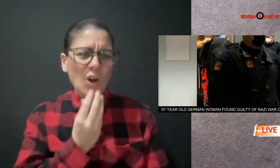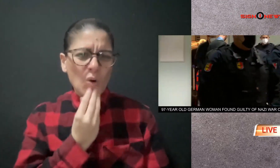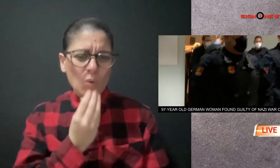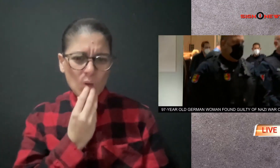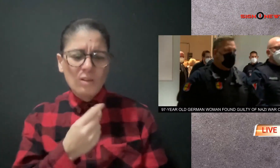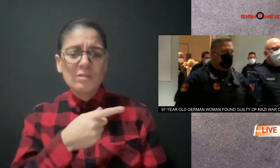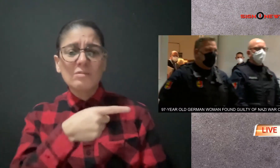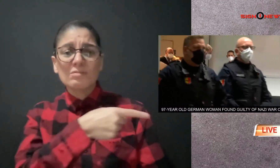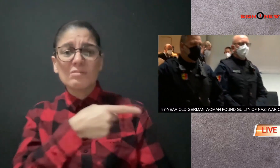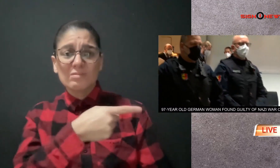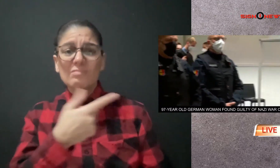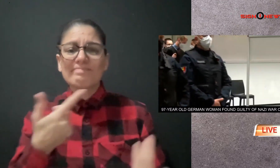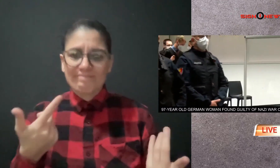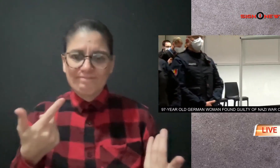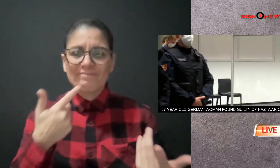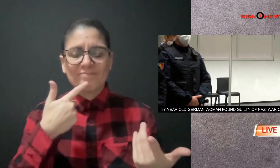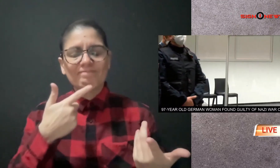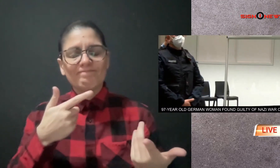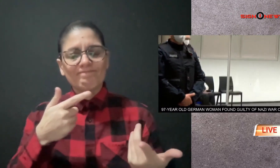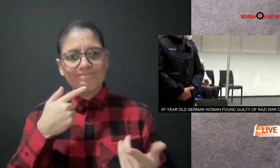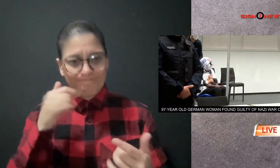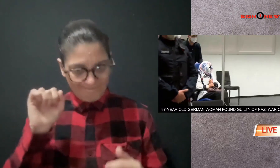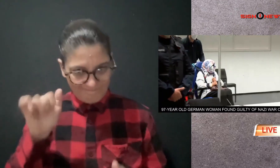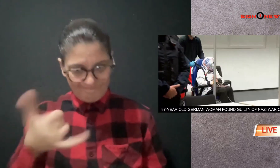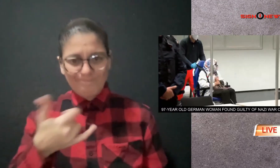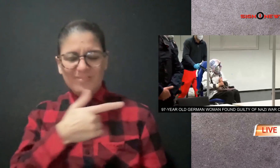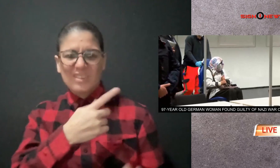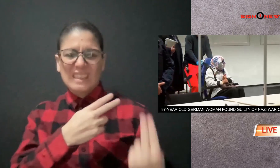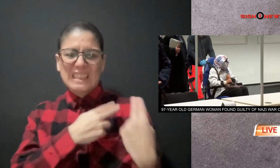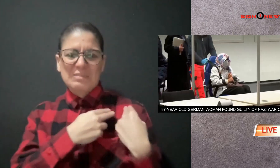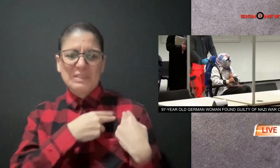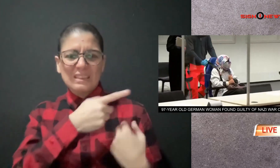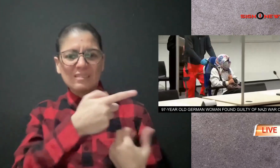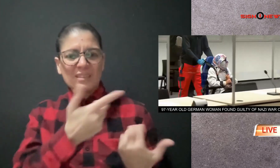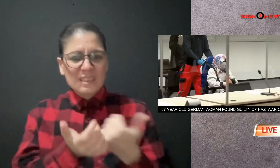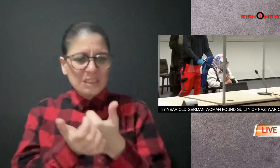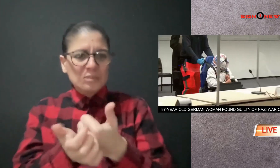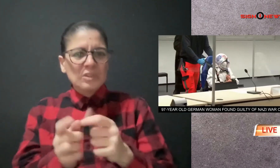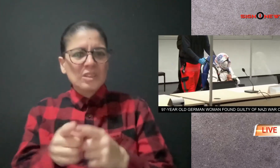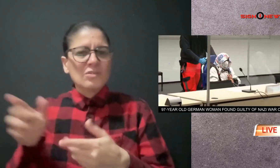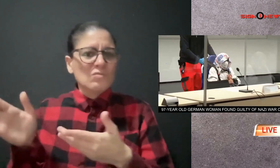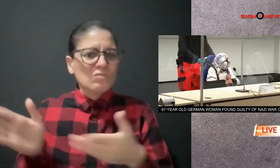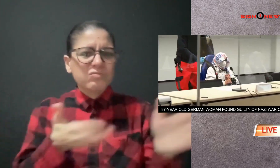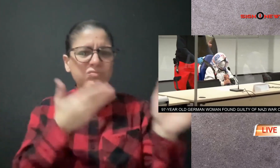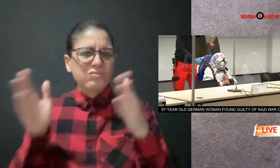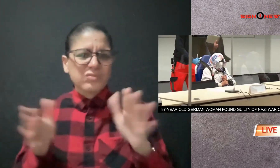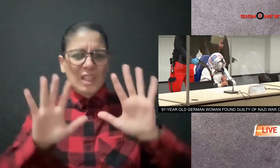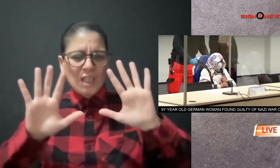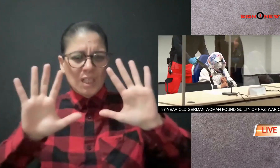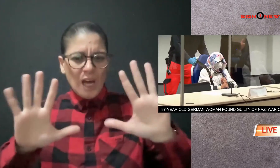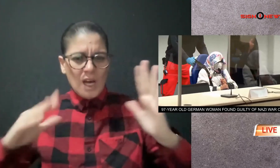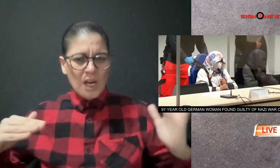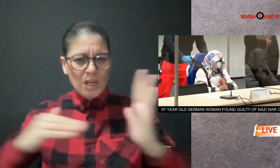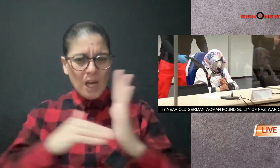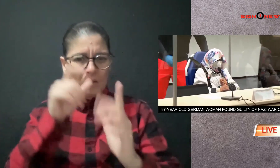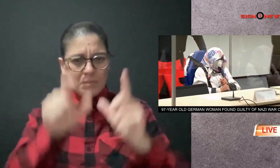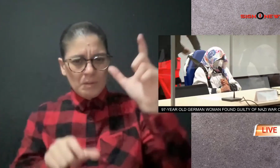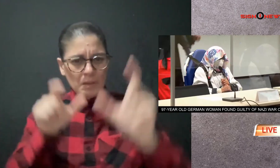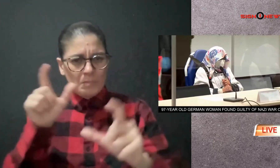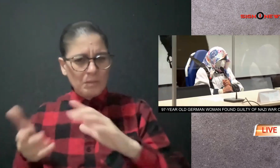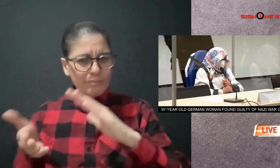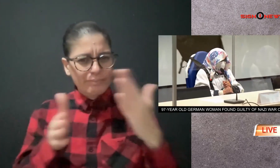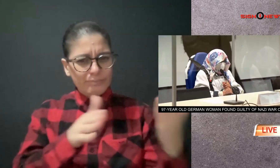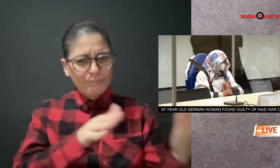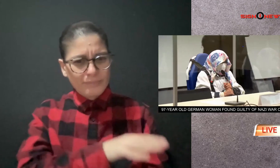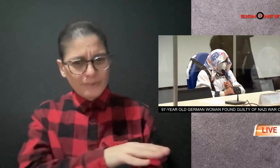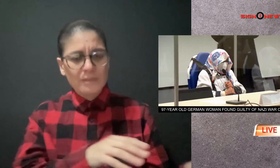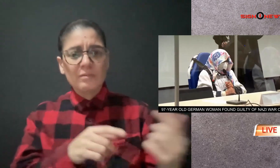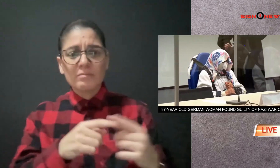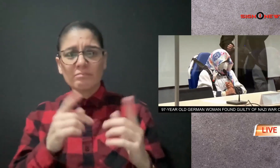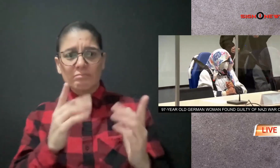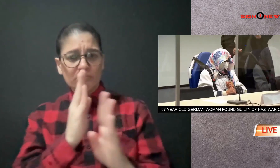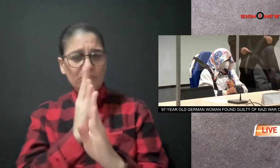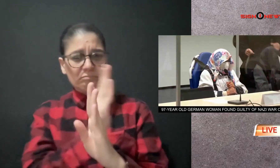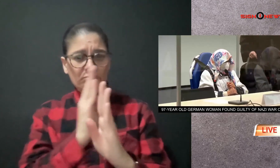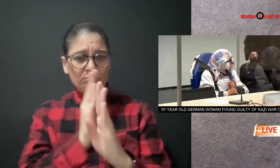last Holocaust trials the woman was found guilty of aiding in the